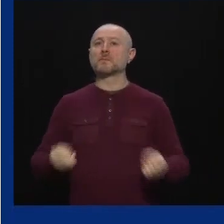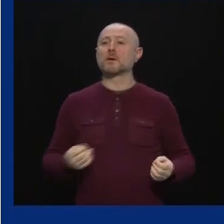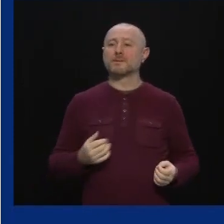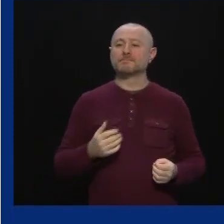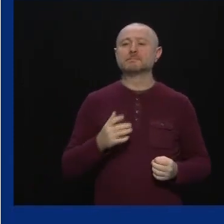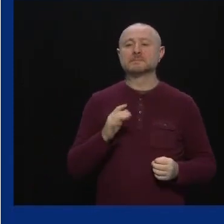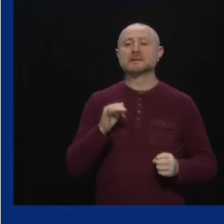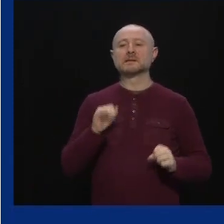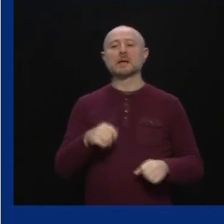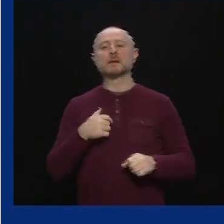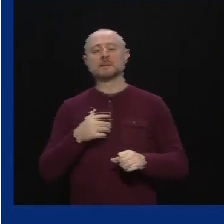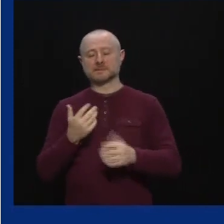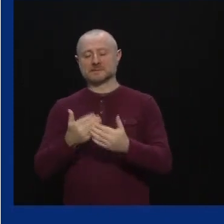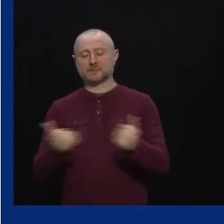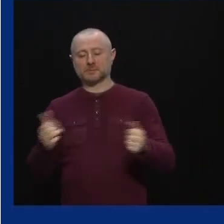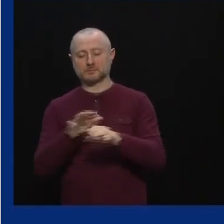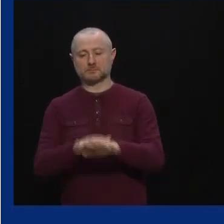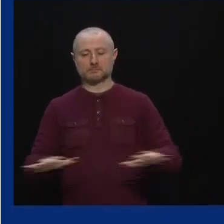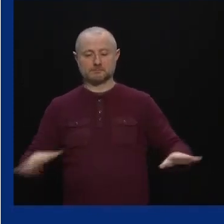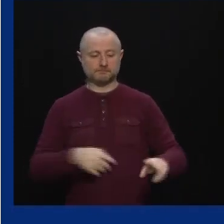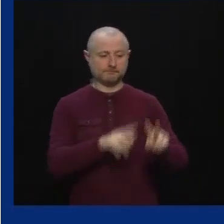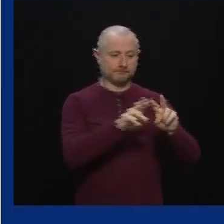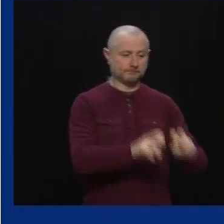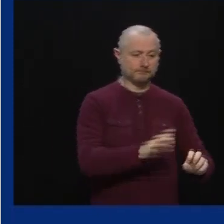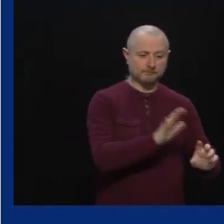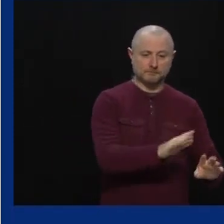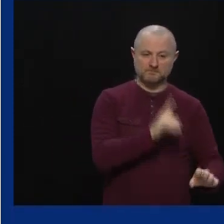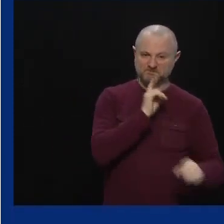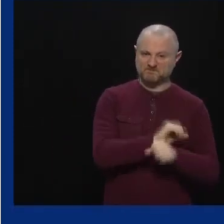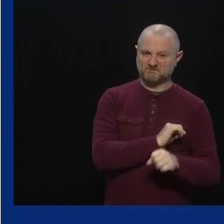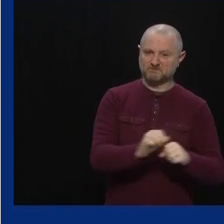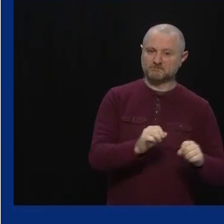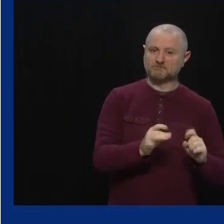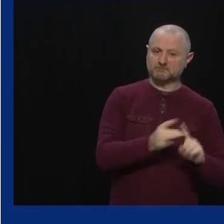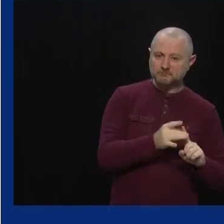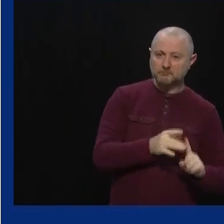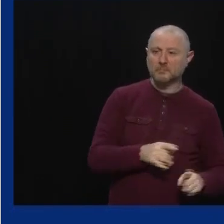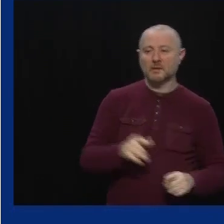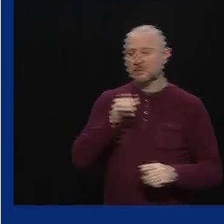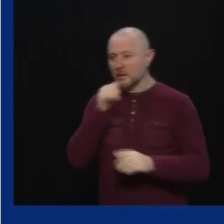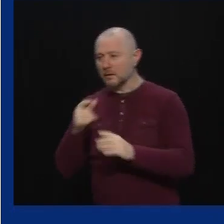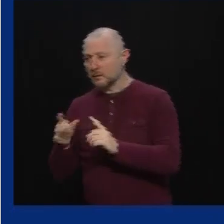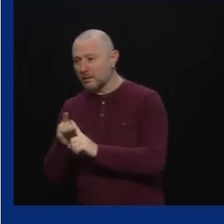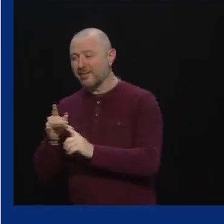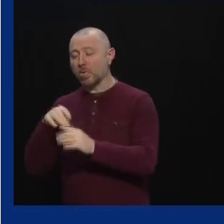YOU ARRIVE, YOU'RE TESTED, AND HAPPEN TO TEST POSITIVE THAT ARE ASYMPTOMATIC. AND THAT WAS A VERY IMPORTANT